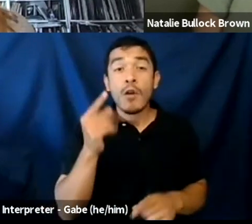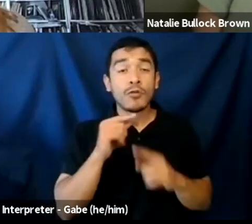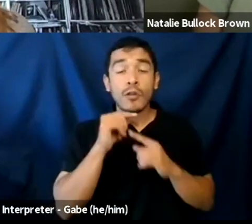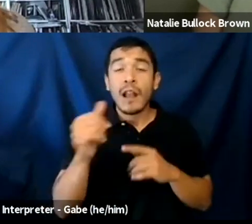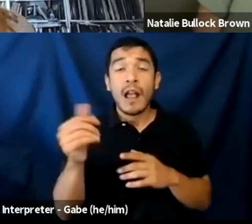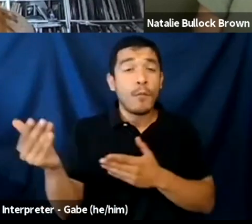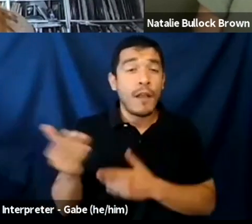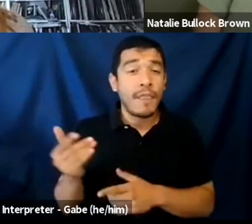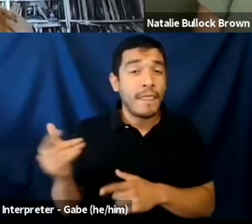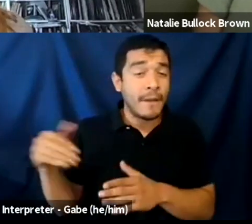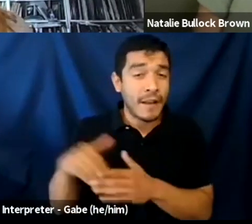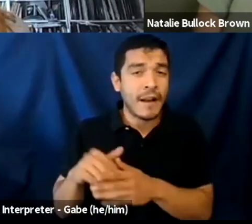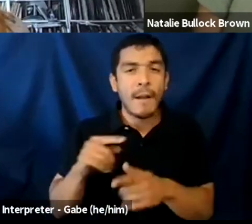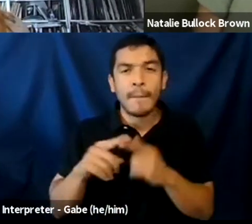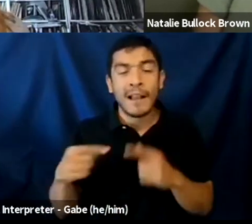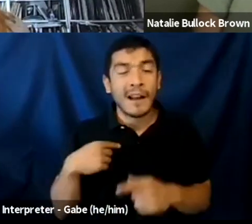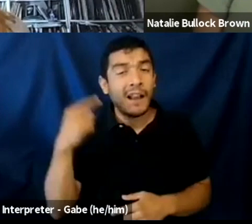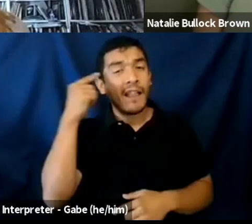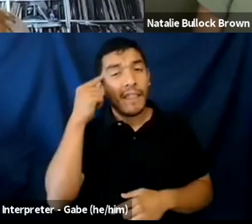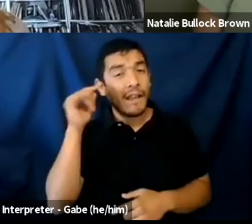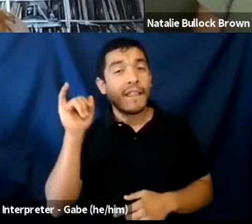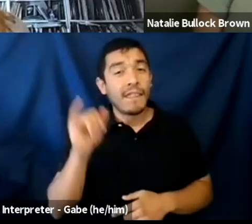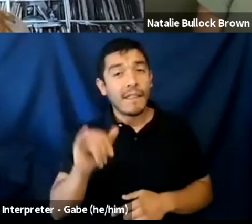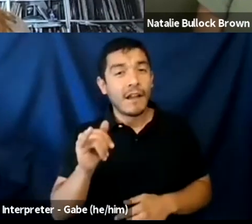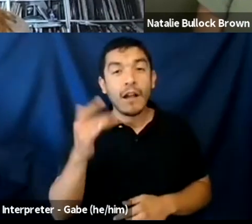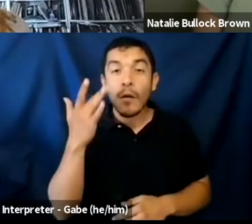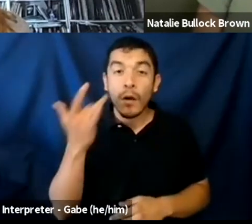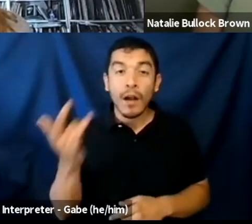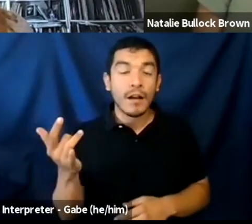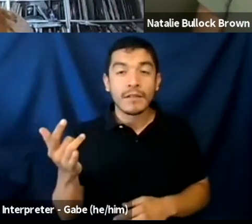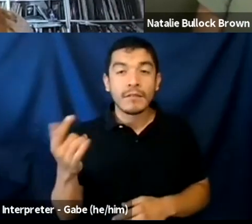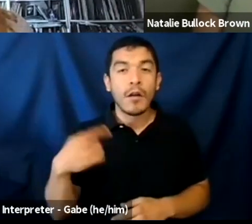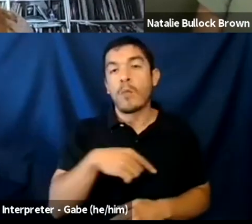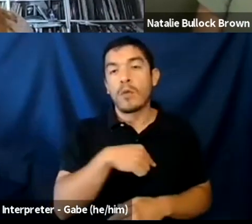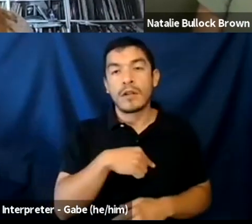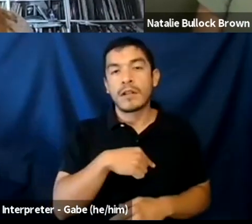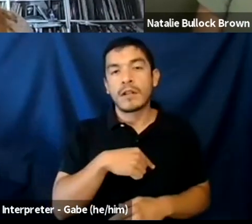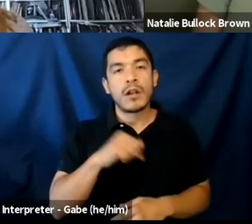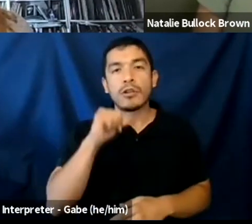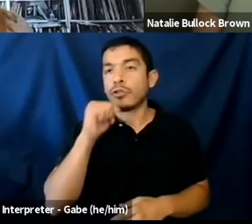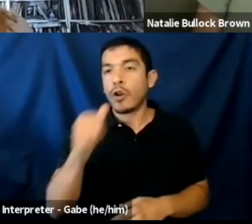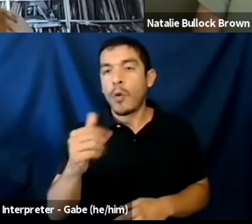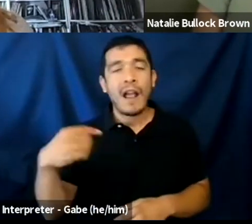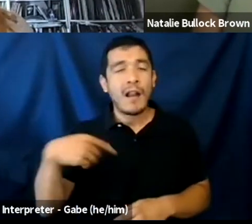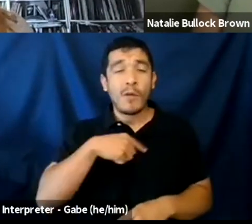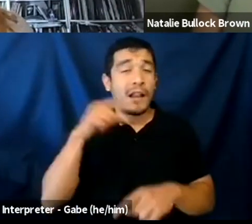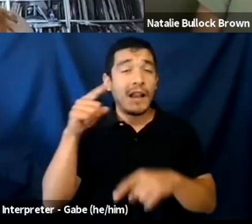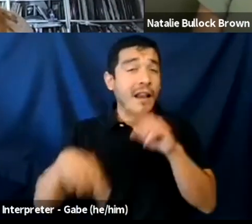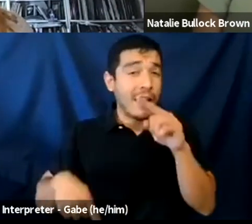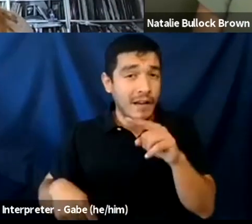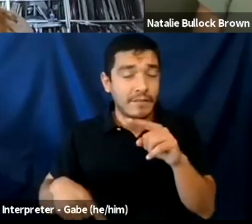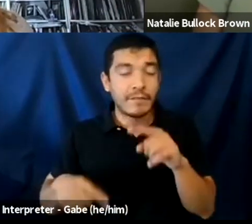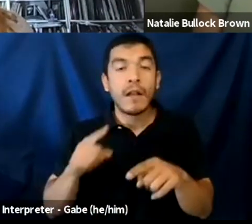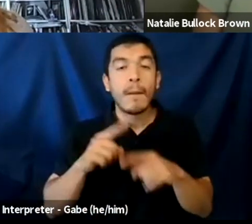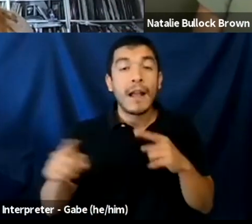but I think that's why we don't and we can't. But there's a larger conversation to be had